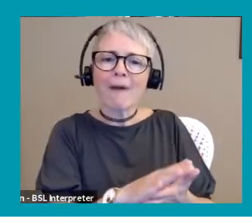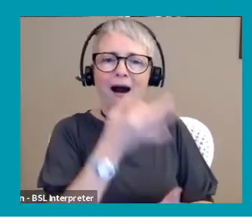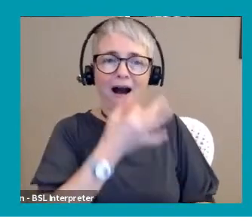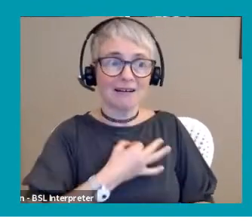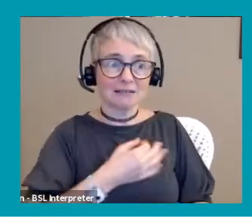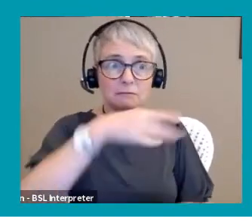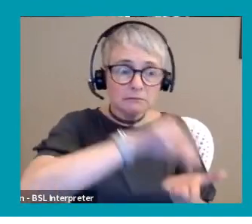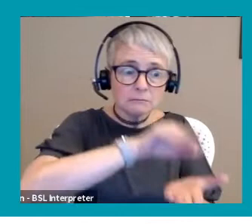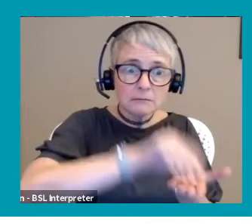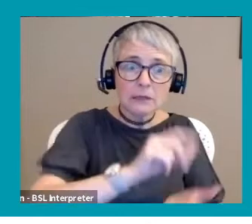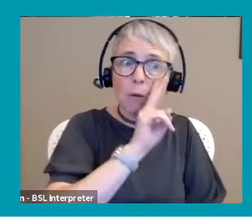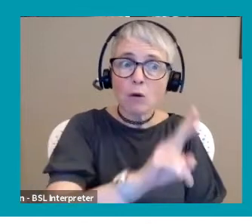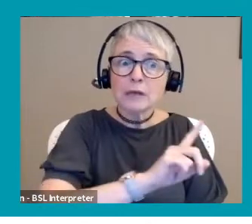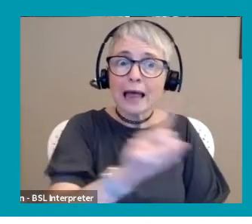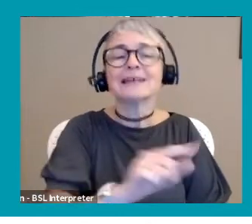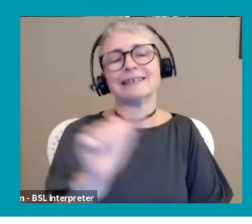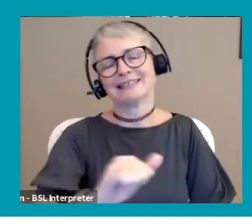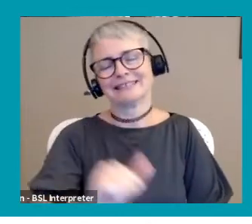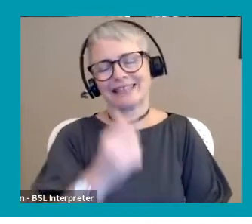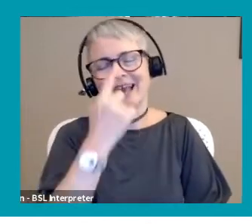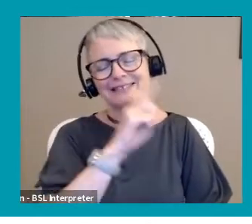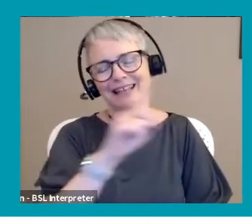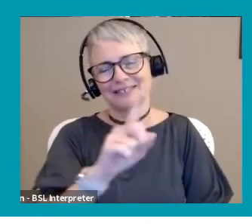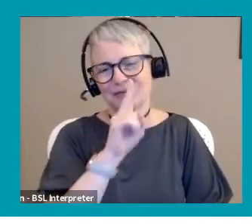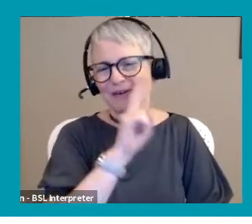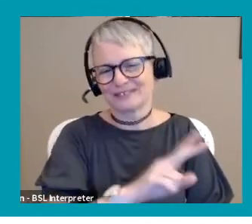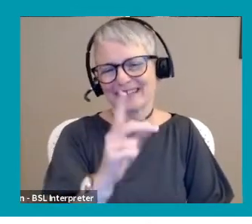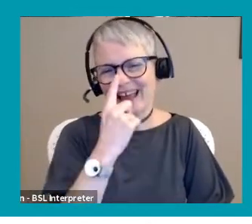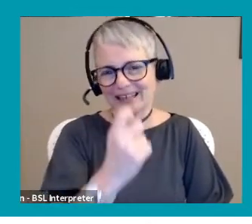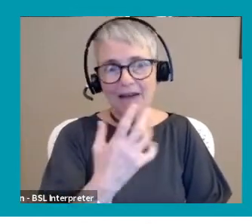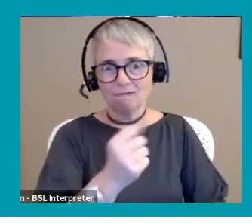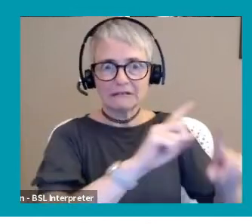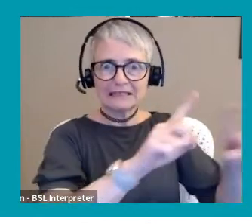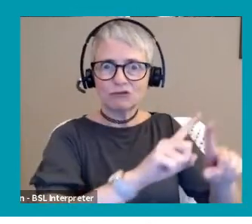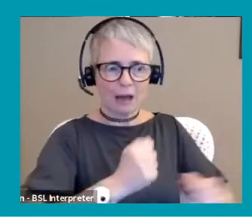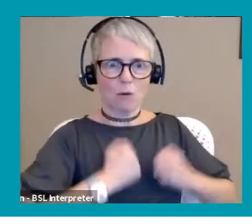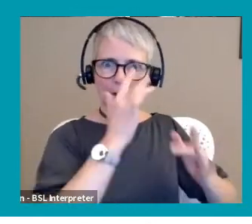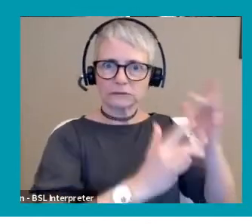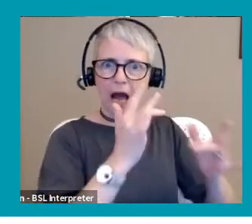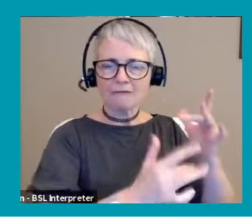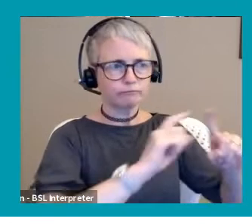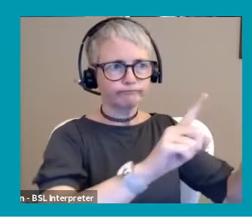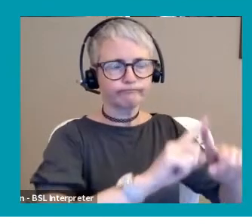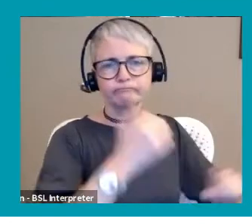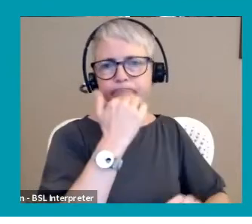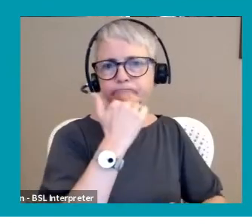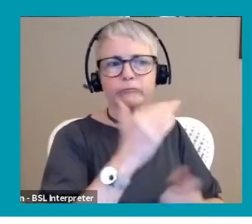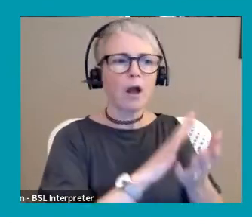available later. So we have lots of recordings of webinars and articles that help you with CVs and cover letters.